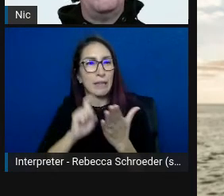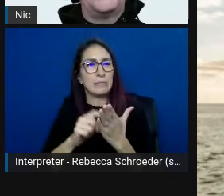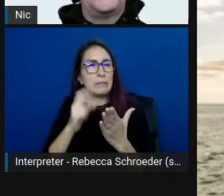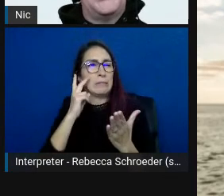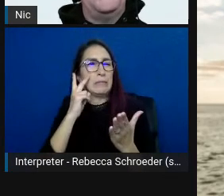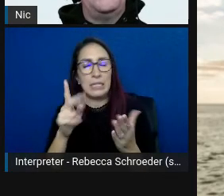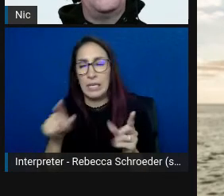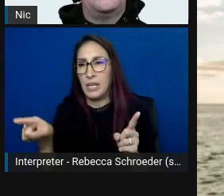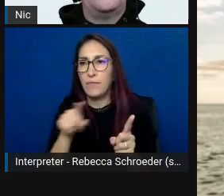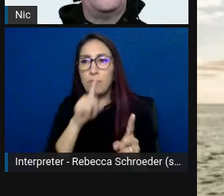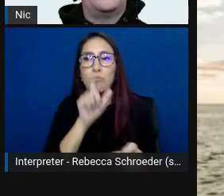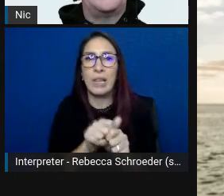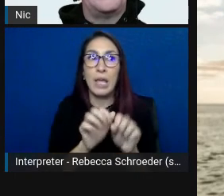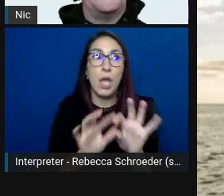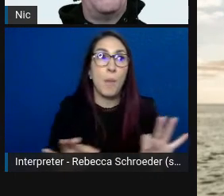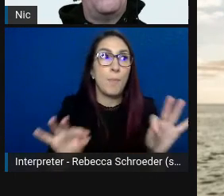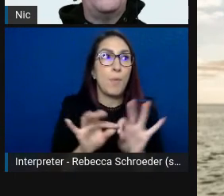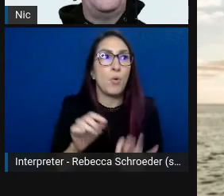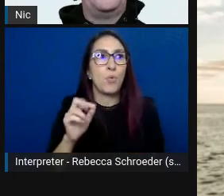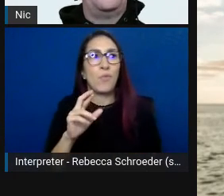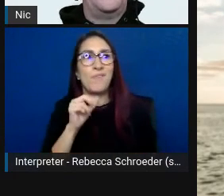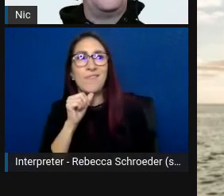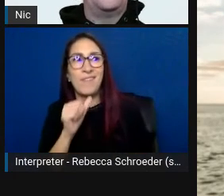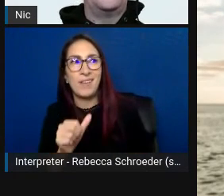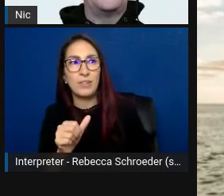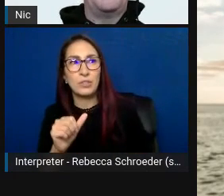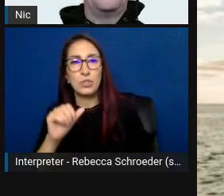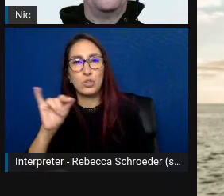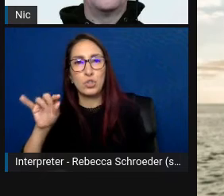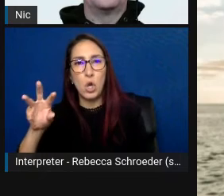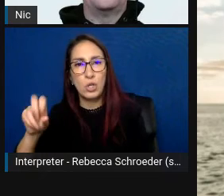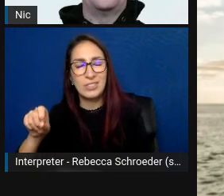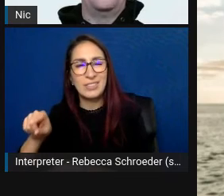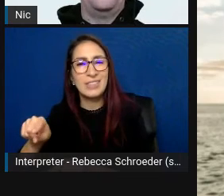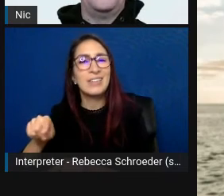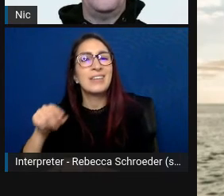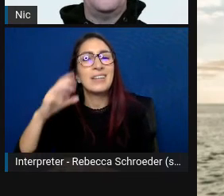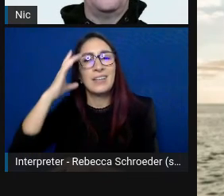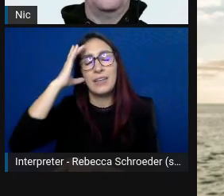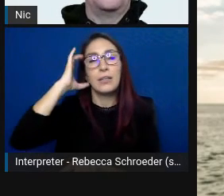but champions will know that it's important to ensure something works for screen reader users.